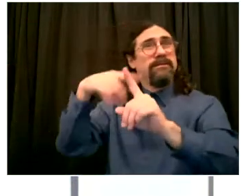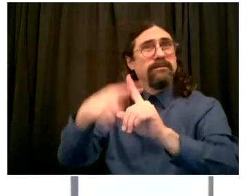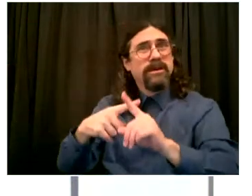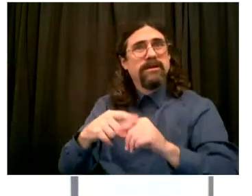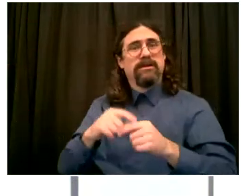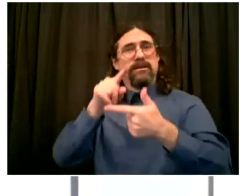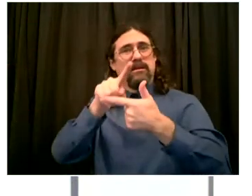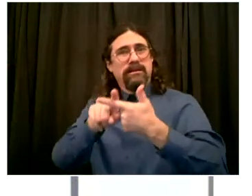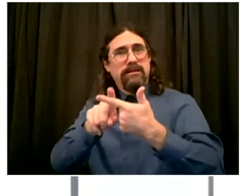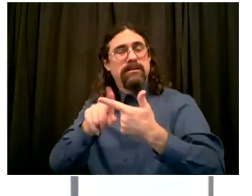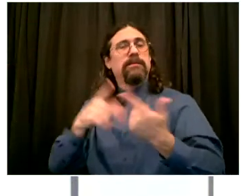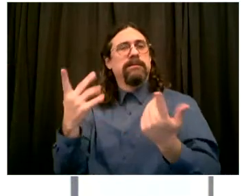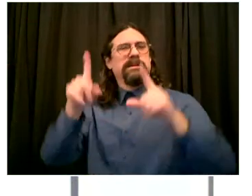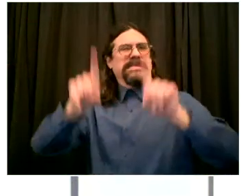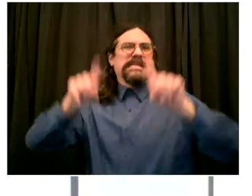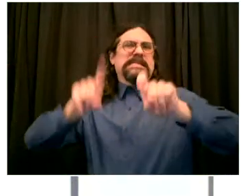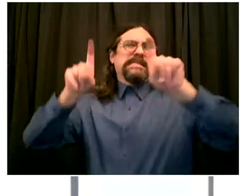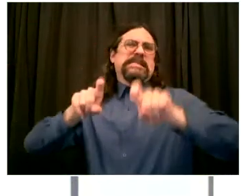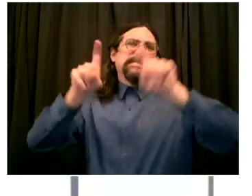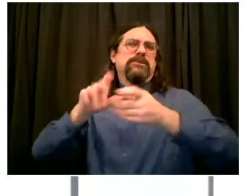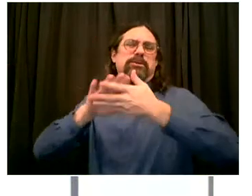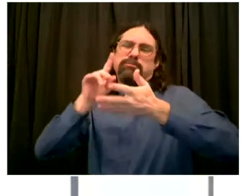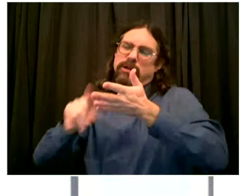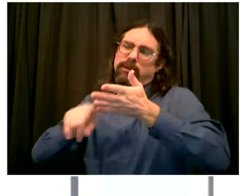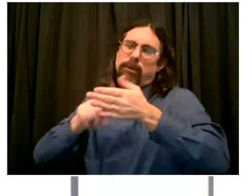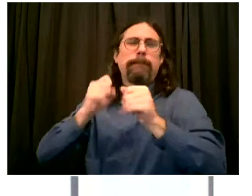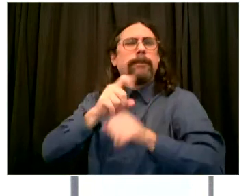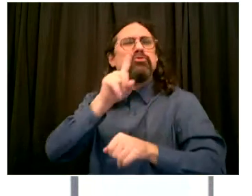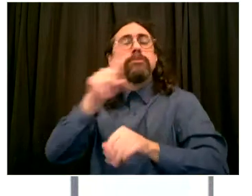SCHOOL STAFF ARARE PRIORITIZED FOR VACCINATION AND